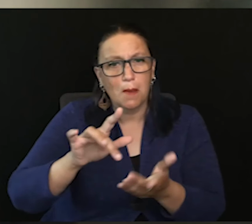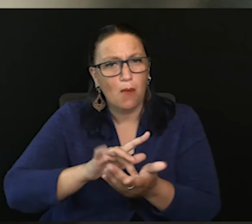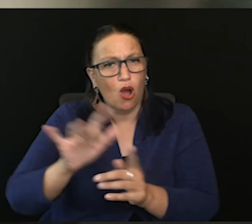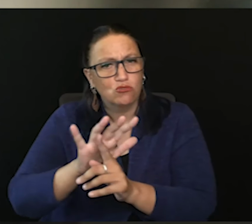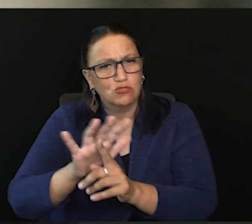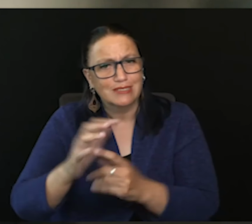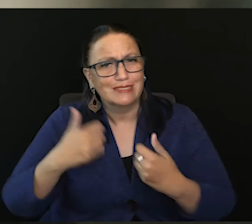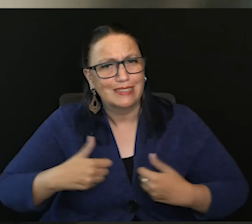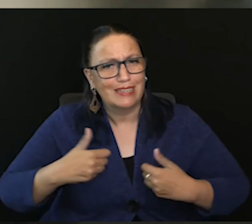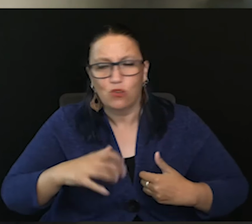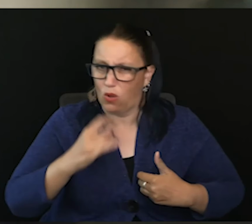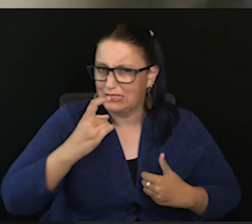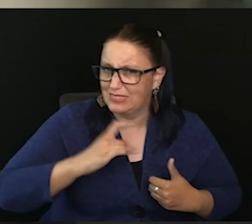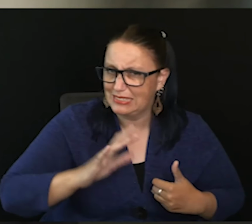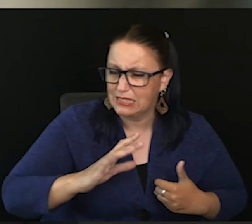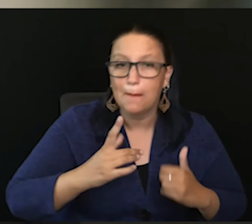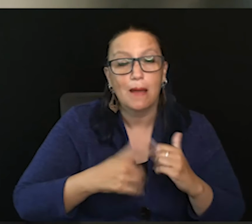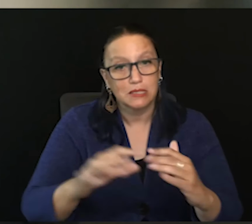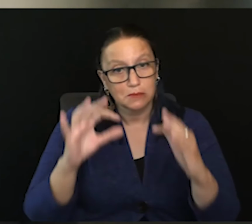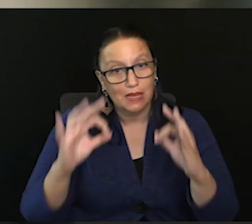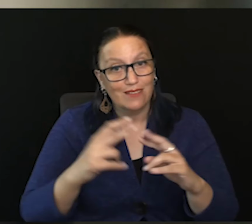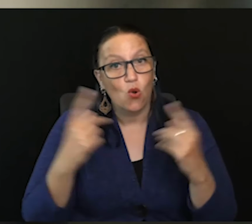So those particularly, elderly Australians,